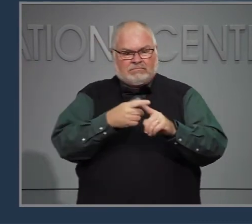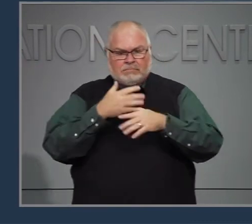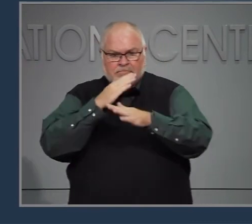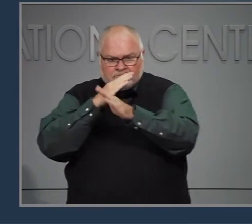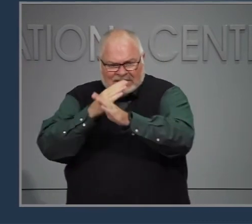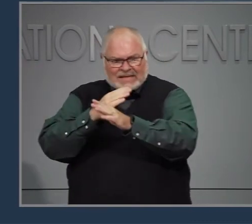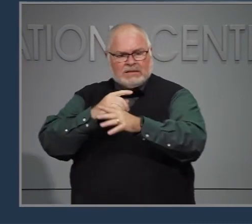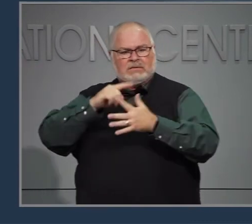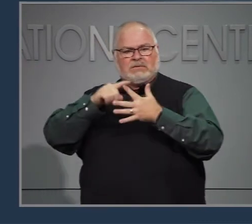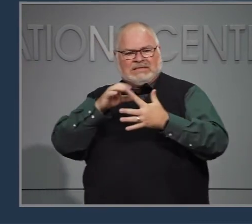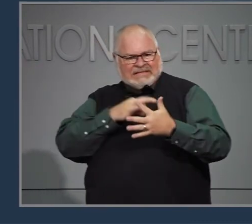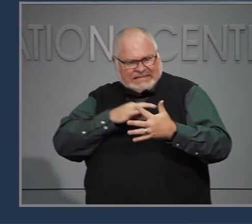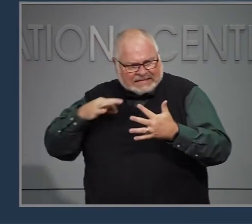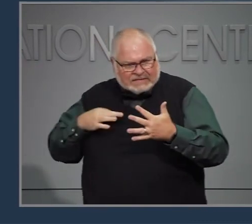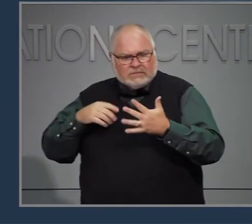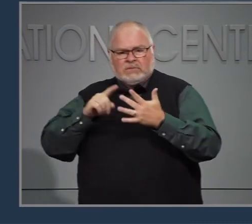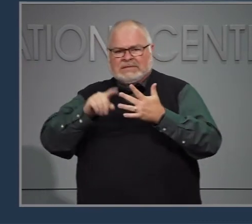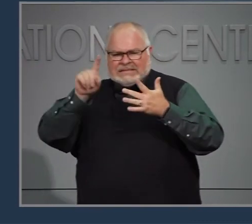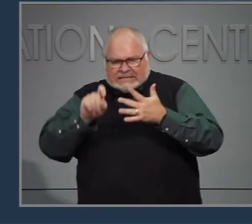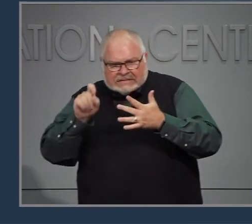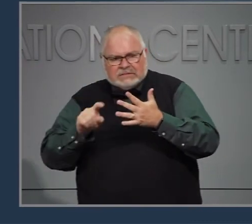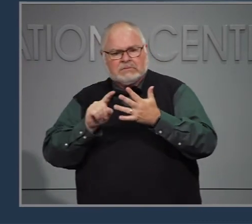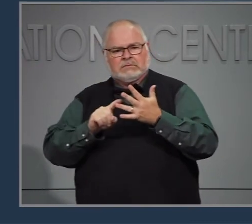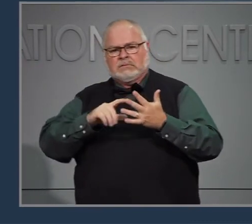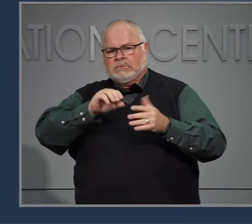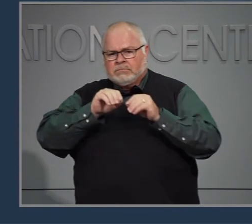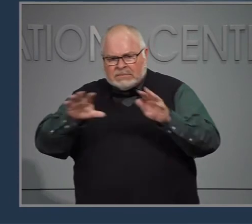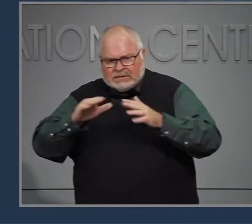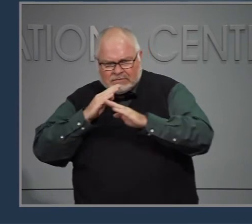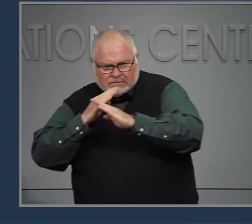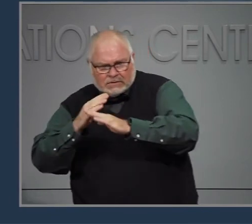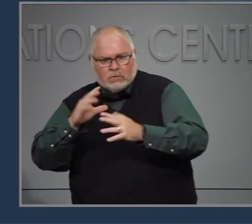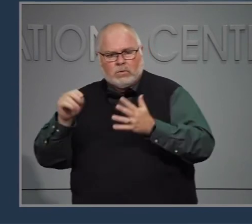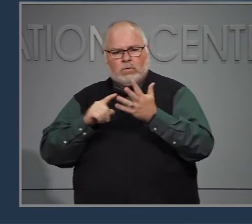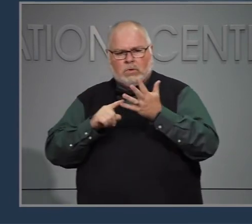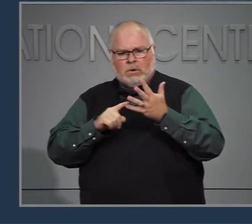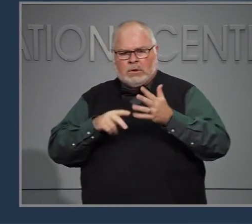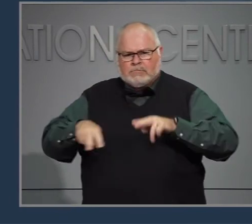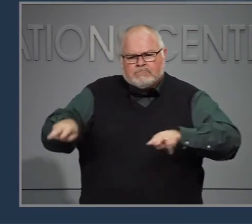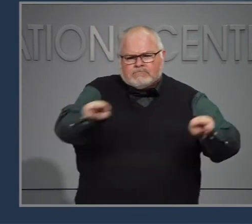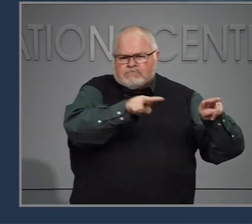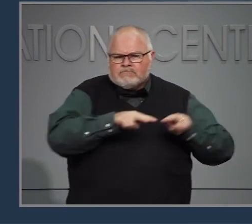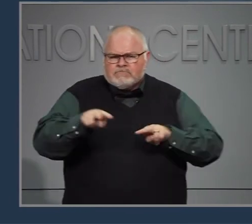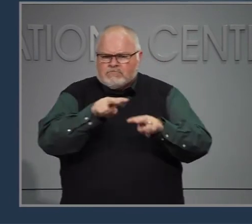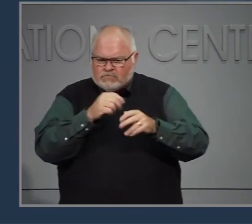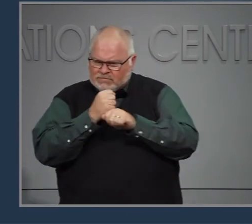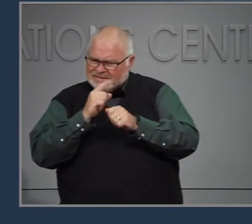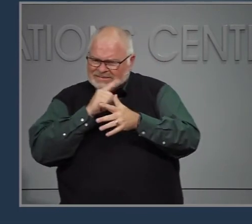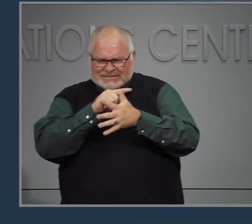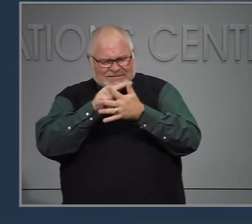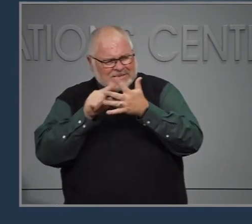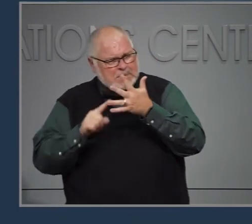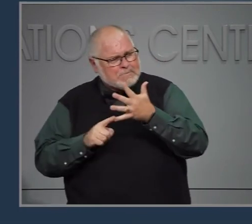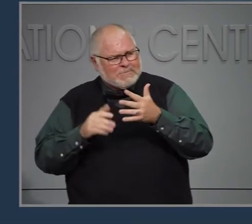MANAGEMENT AND OVERSIGHT HAVE ALLOWED US TO BUILD A SOLID FRAMEWORK FOR ONGOING AND FUTURE WORK.